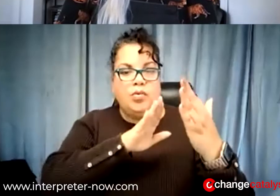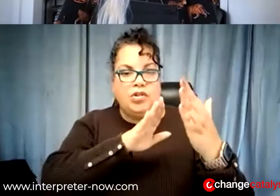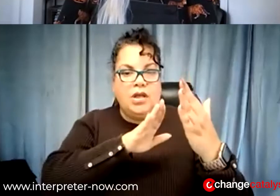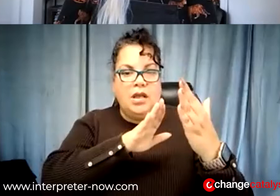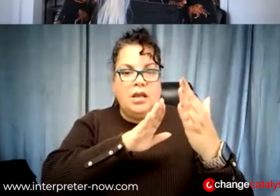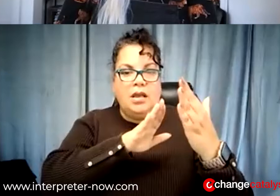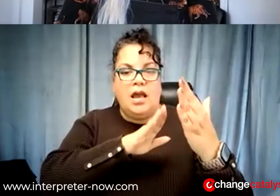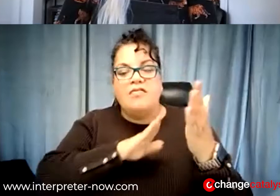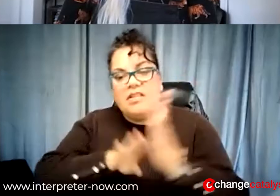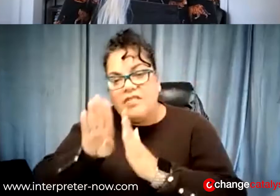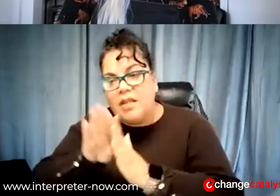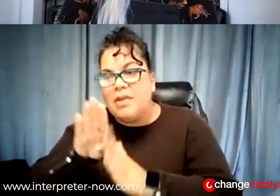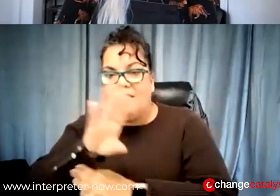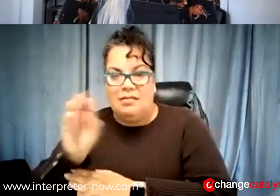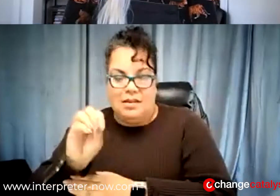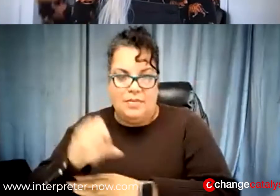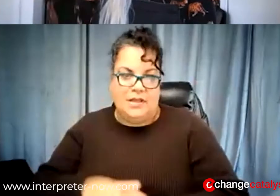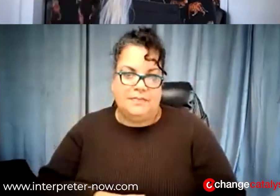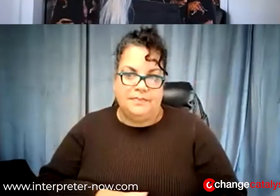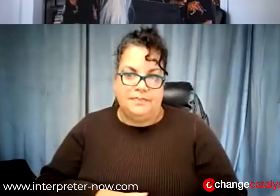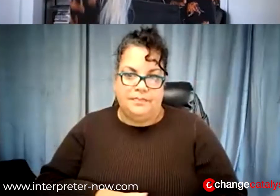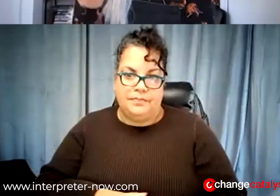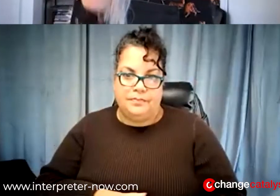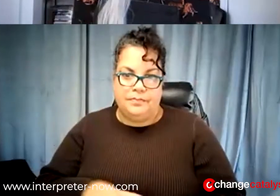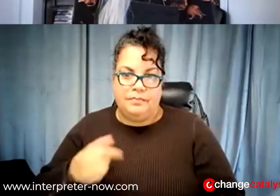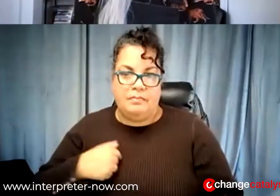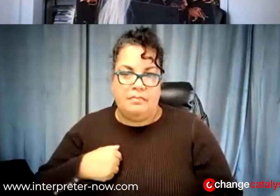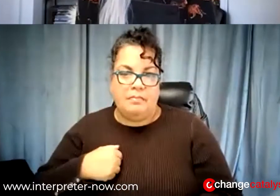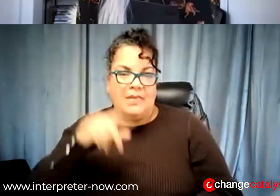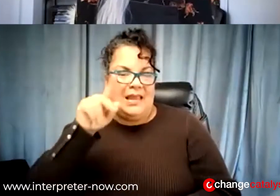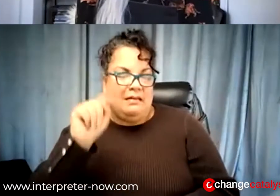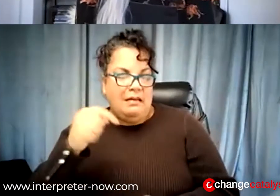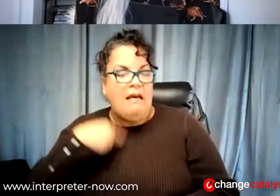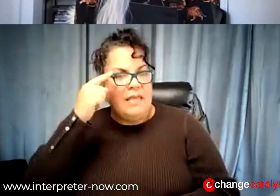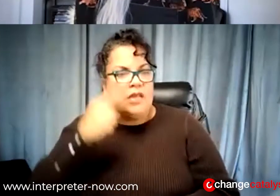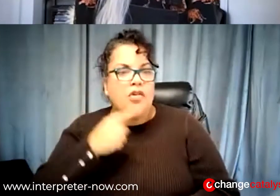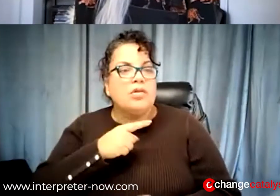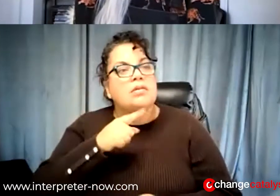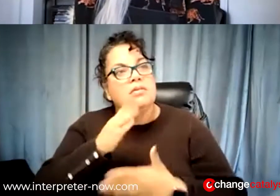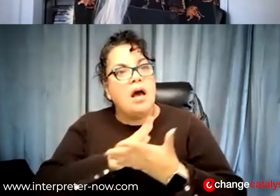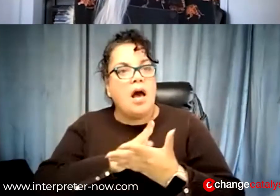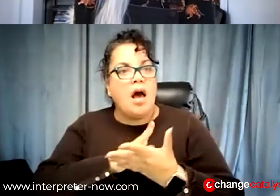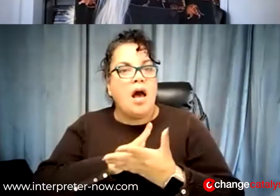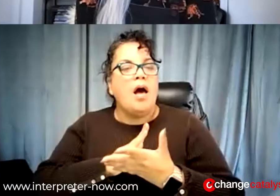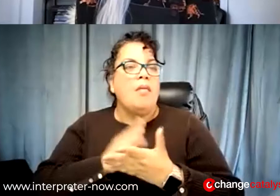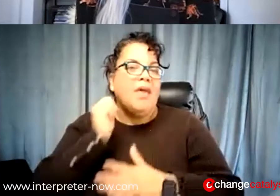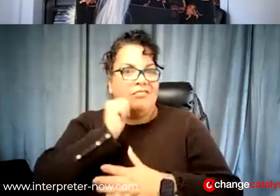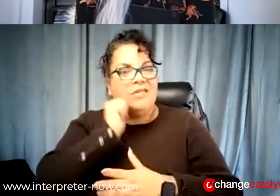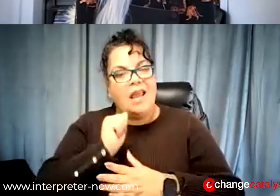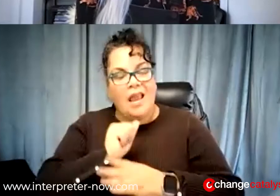of building up this company. Kt: Yeah, and I think that there are some practical tactics around research interviews,